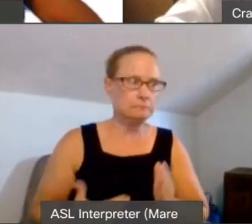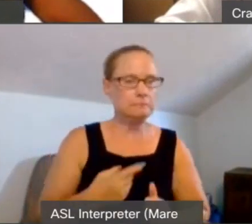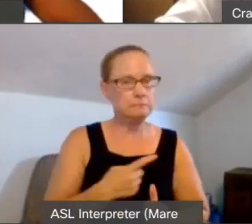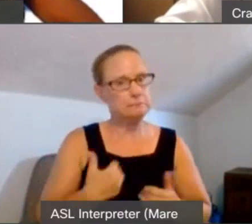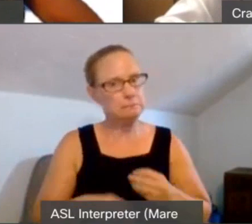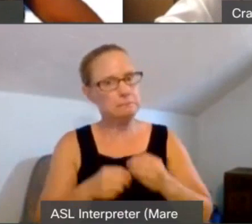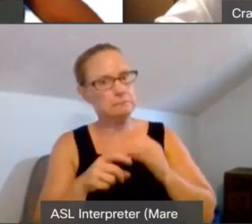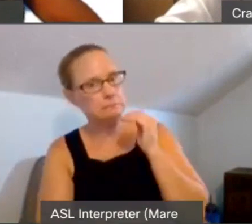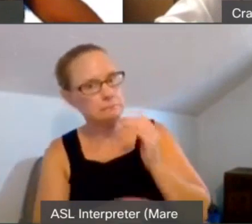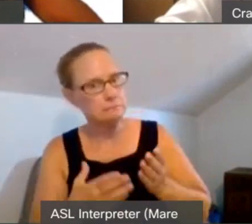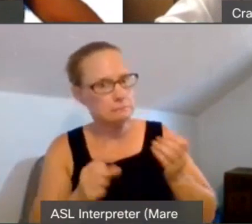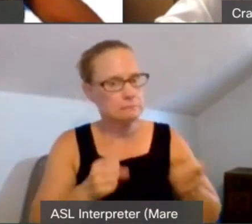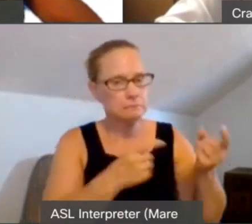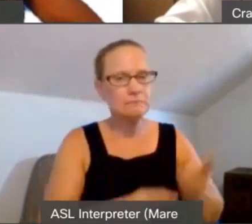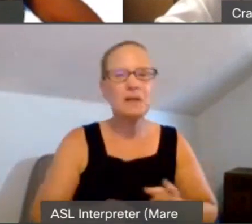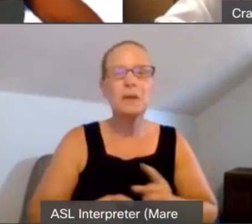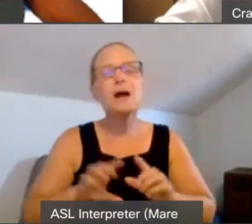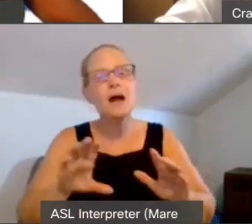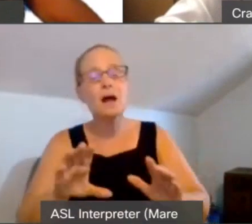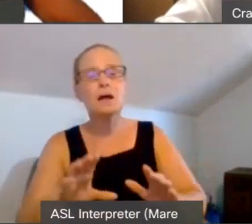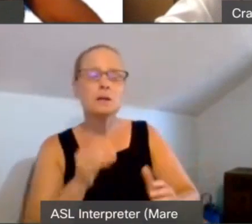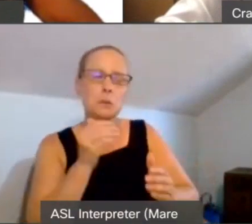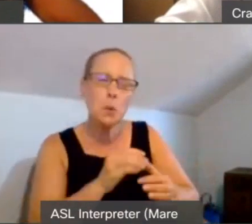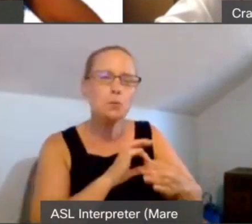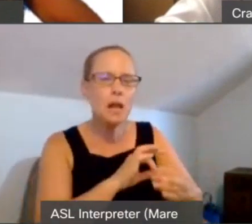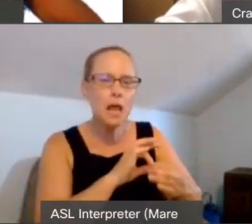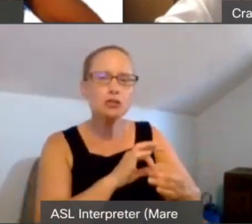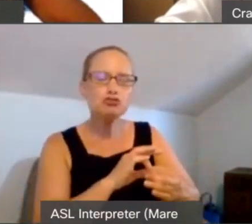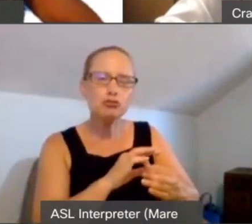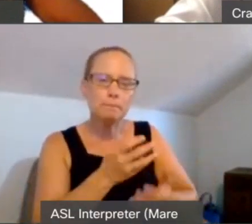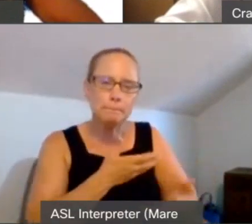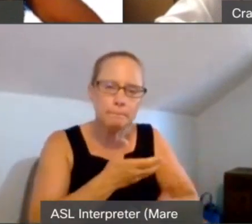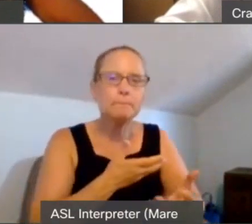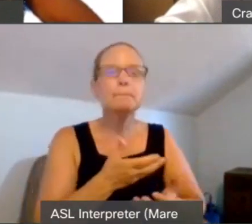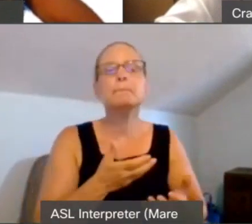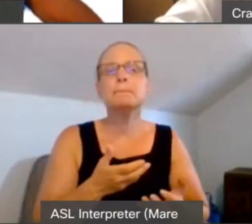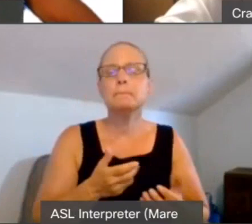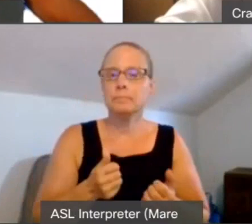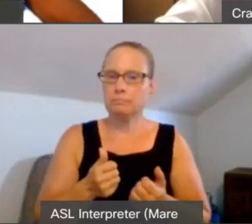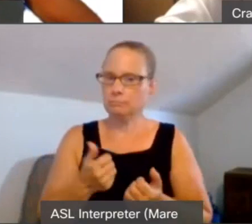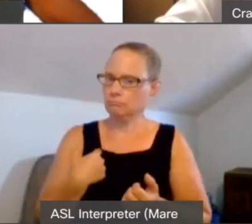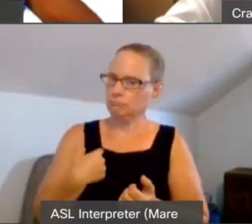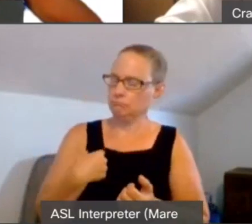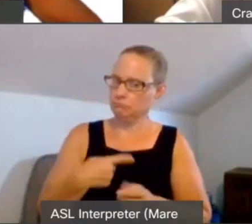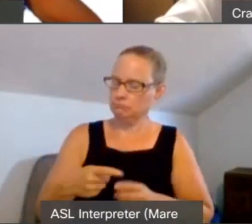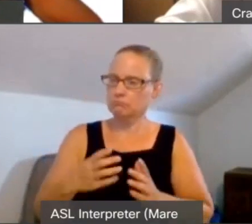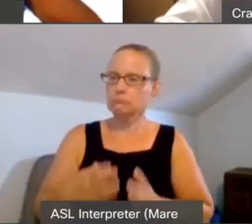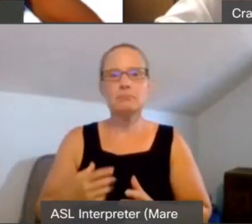but it's building like a close relationship with the law enforcement as a specialist so that way we can like,